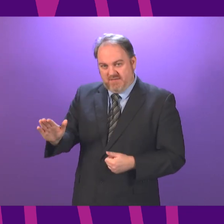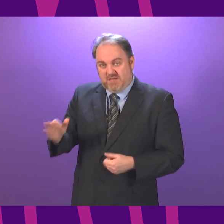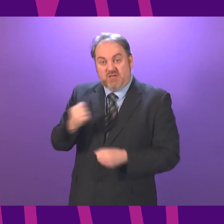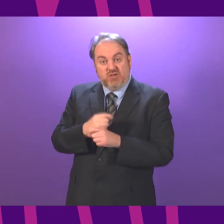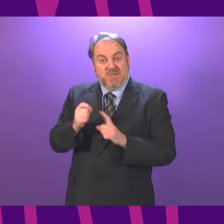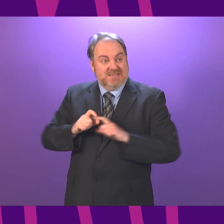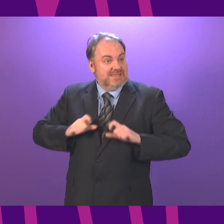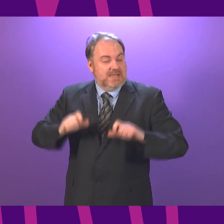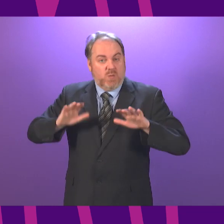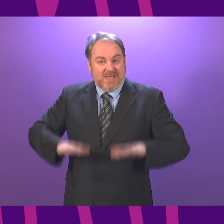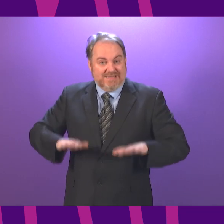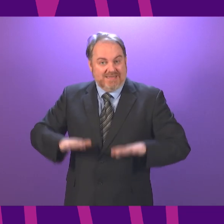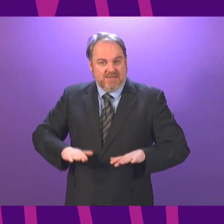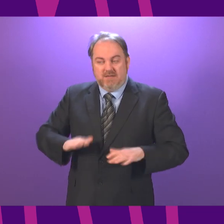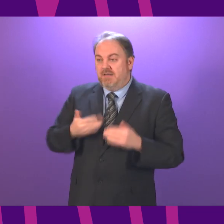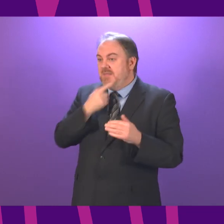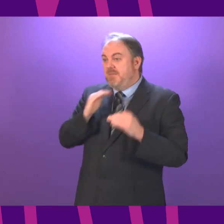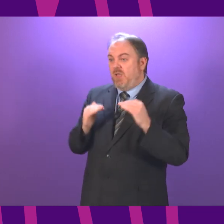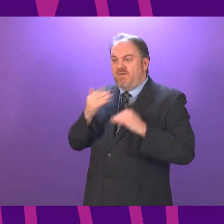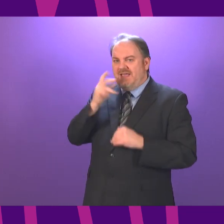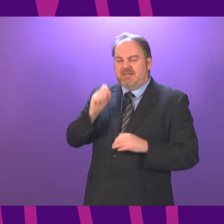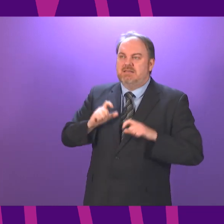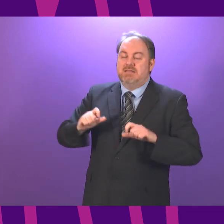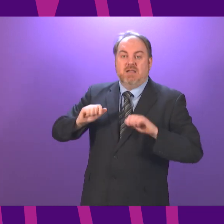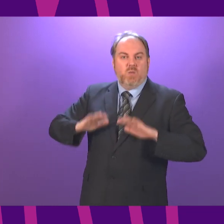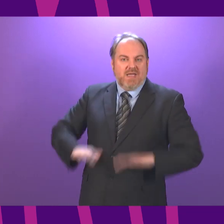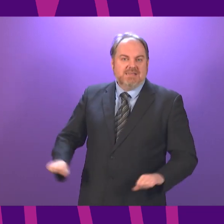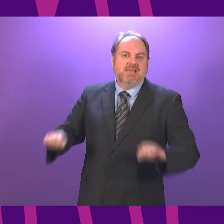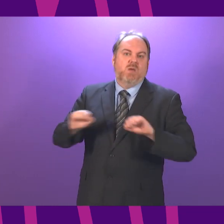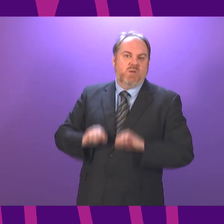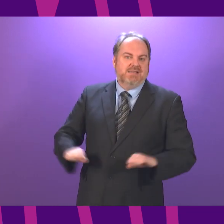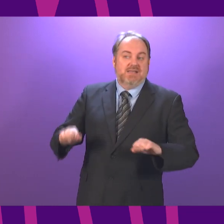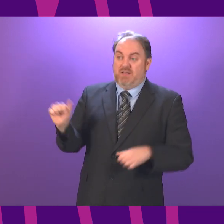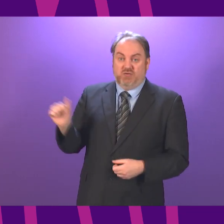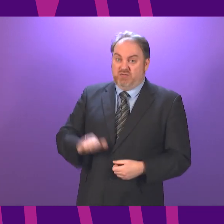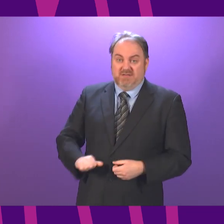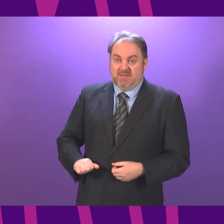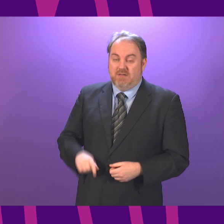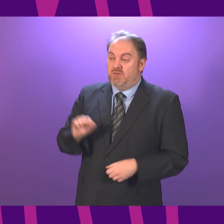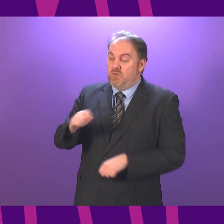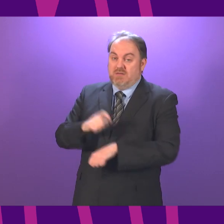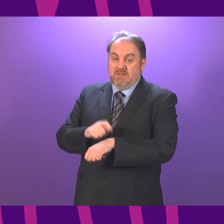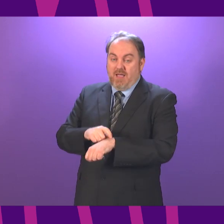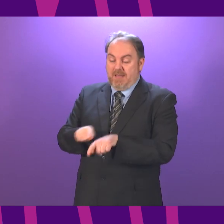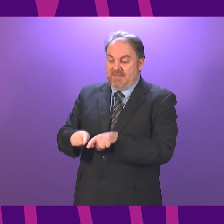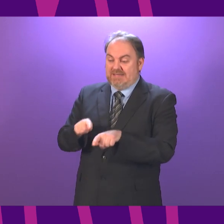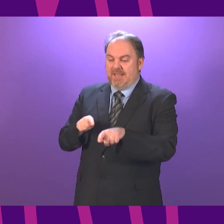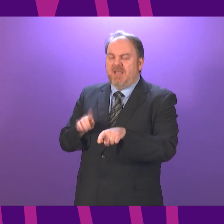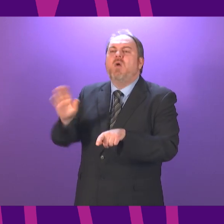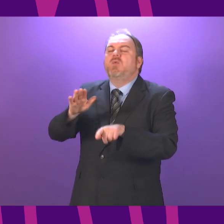over-80s are being left waiting when they should not have to and Government timescales are already slipping—sorry, being “refined”. What action will the